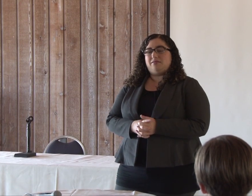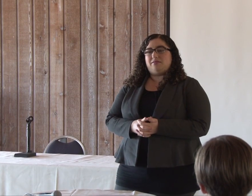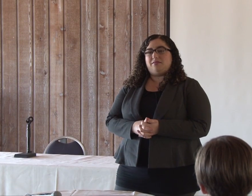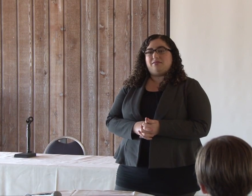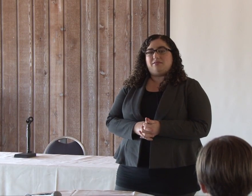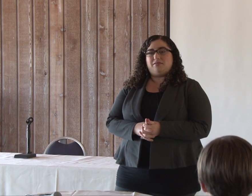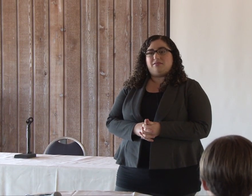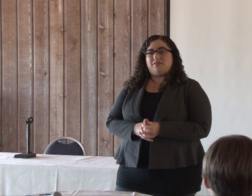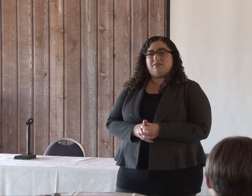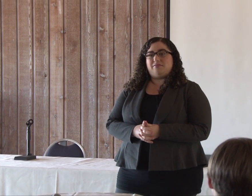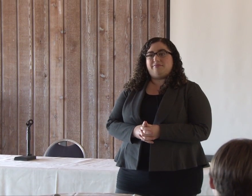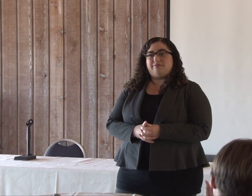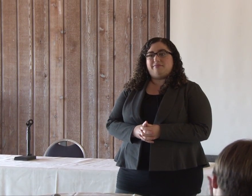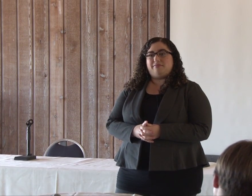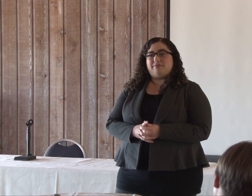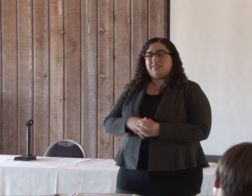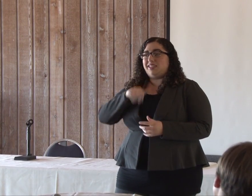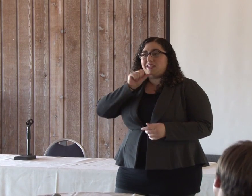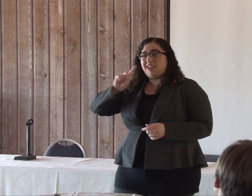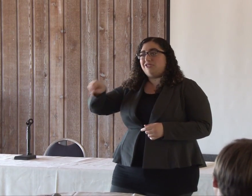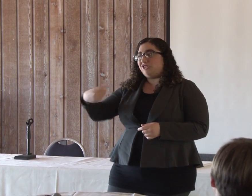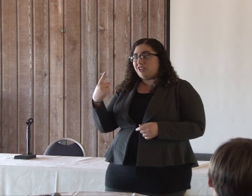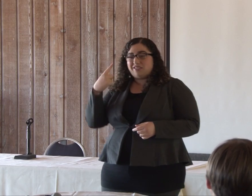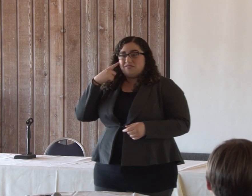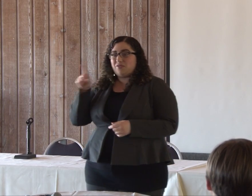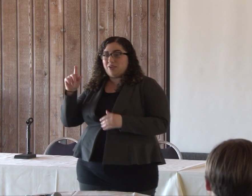Why is it not is an interpreter provided for the child during that IEP Meeting?